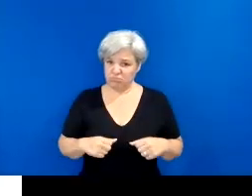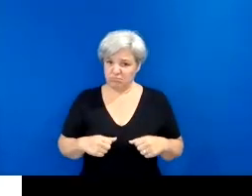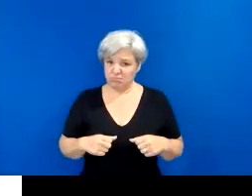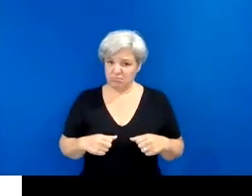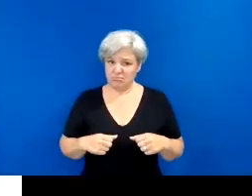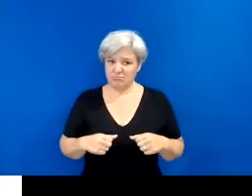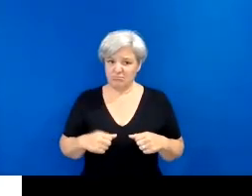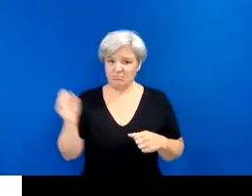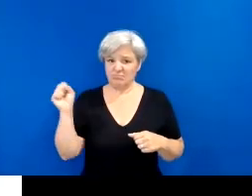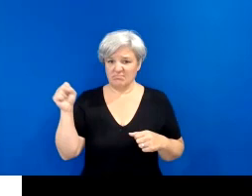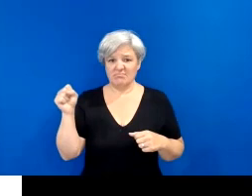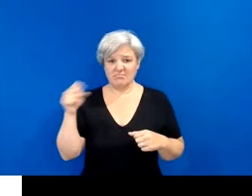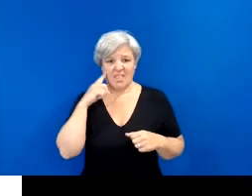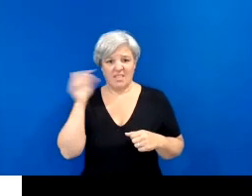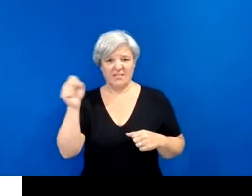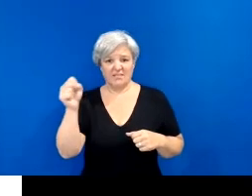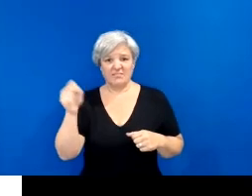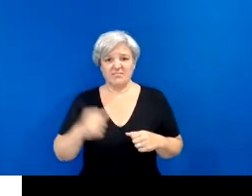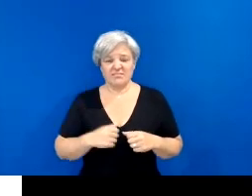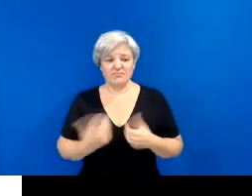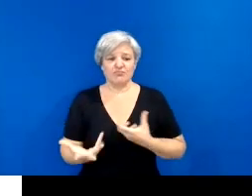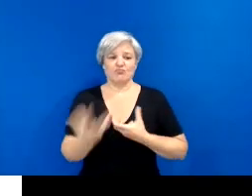Yeah, I think they would. I think they would, too.